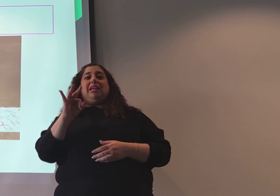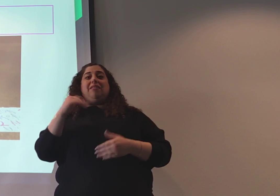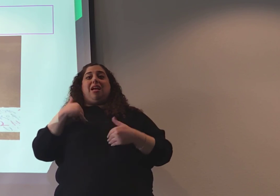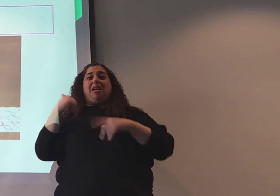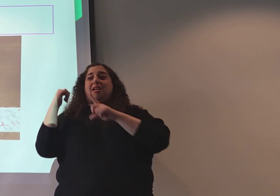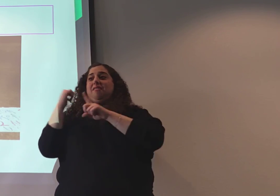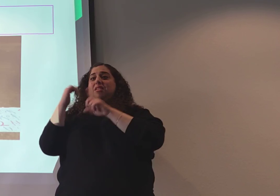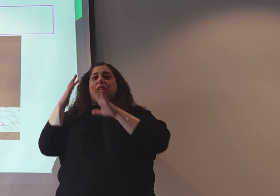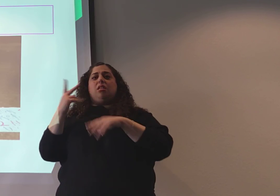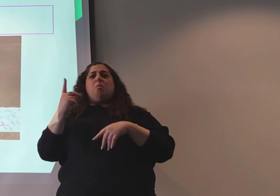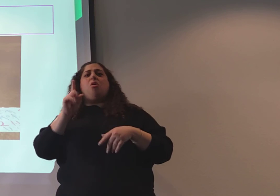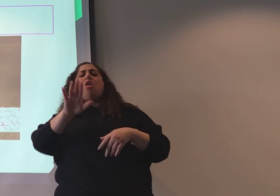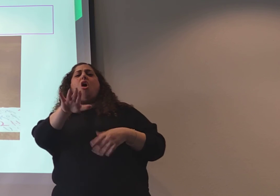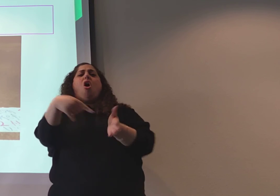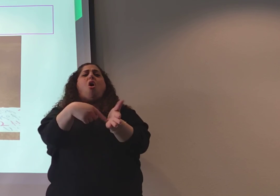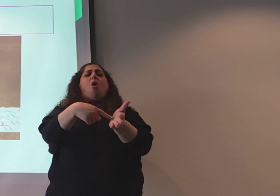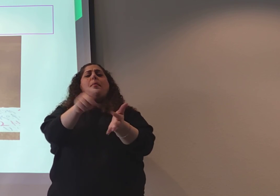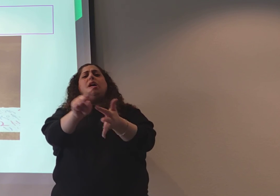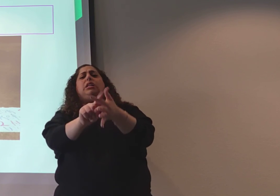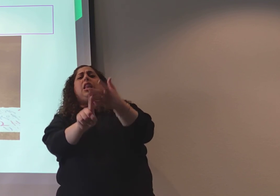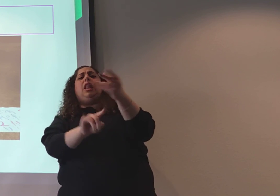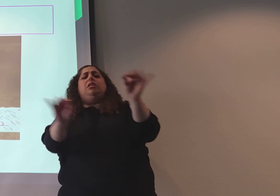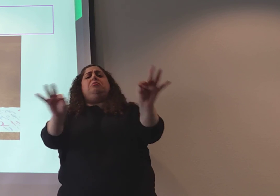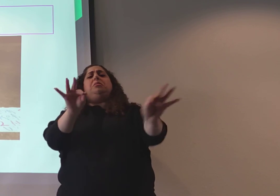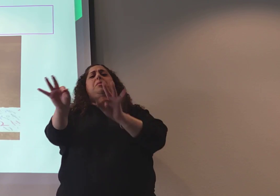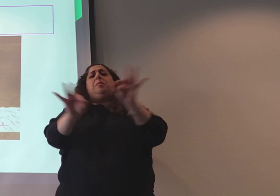And it’s a landlord who’s doing the scamming?